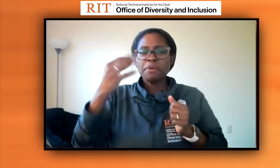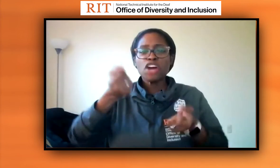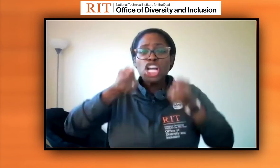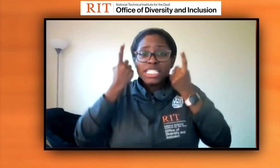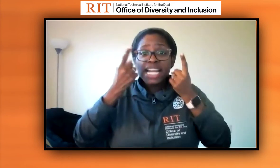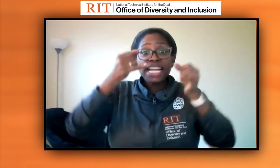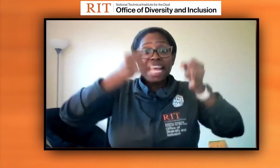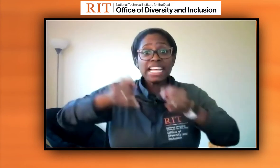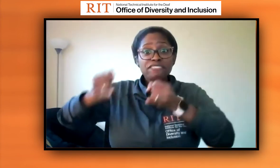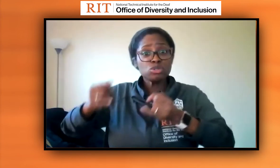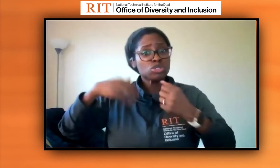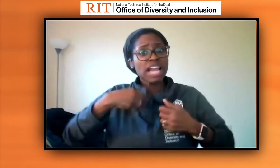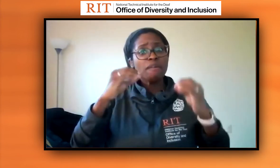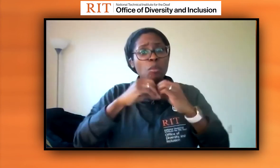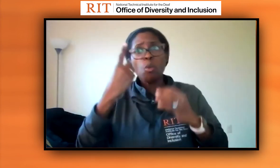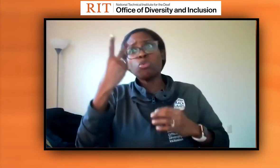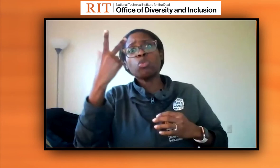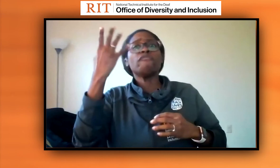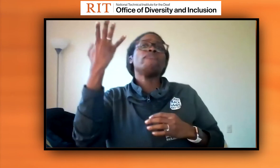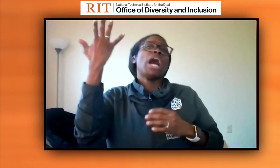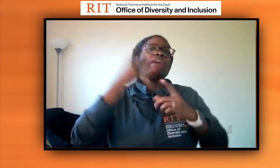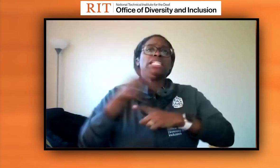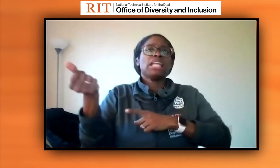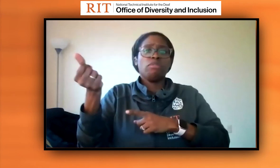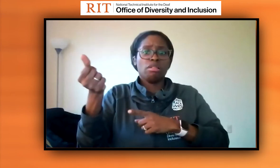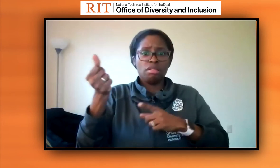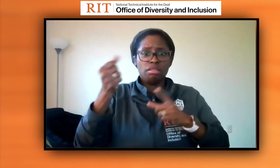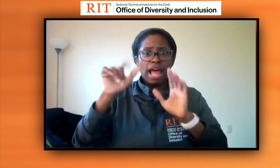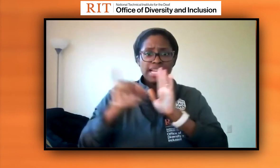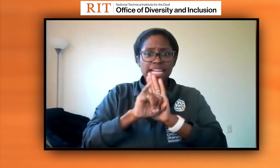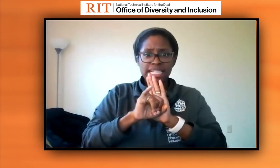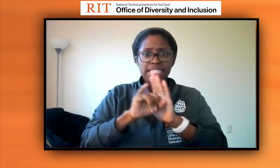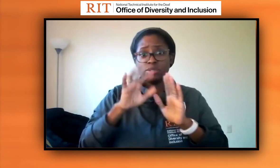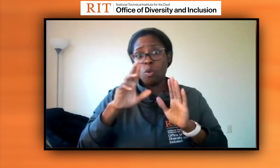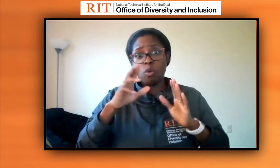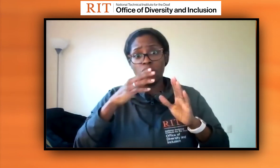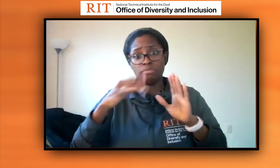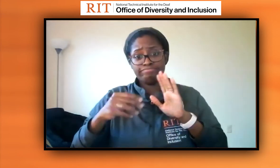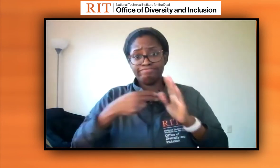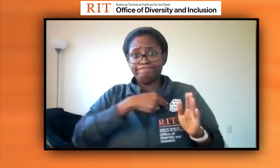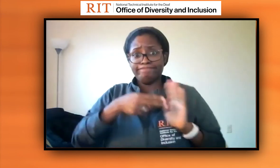It's important to bring them together. We all have multiple identities or labels